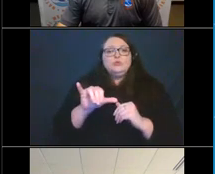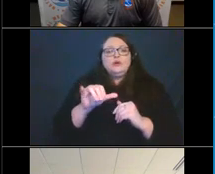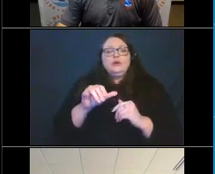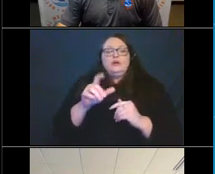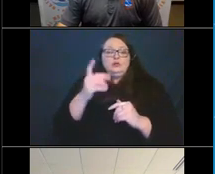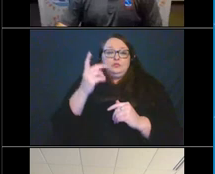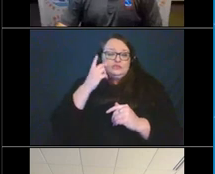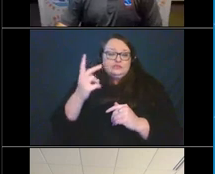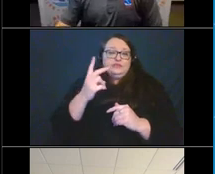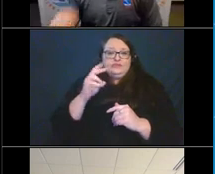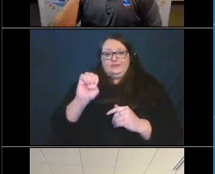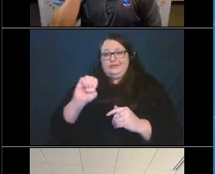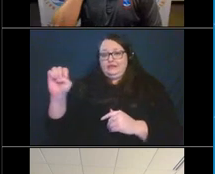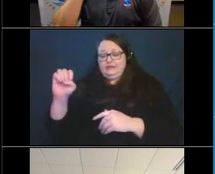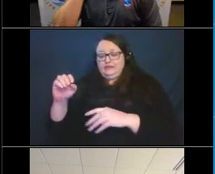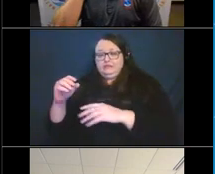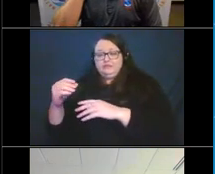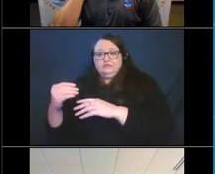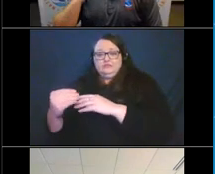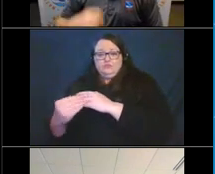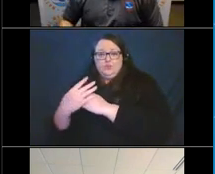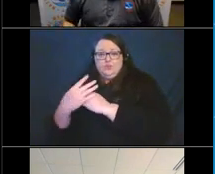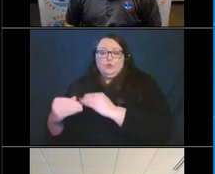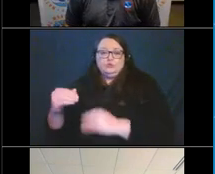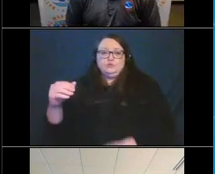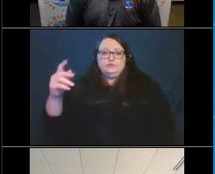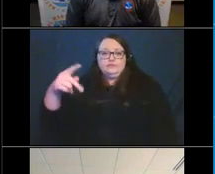the East Coast, you know, Philadelphia to New York along the urban corridor there,